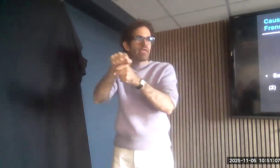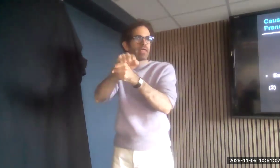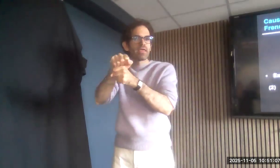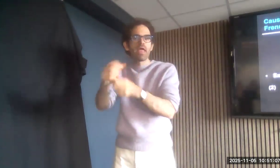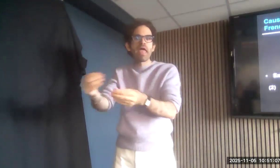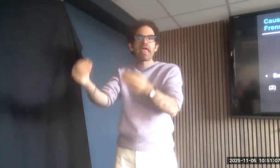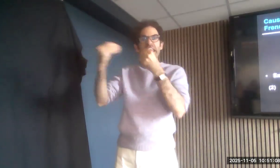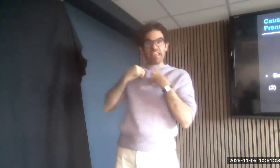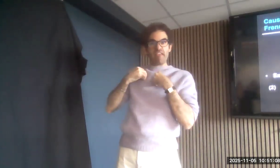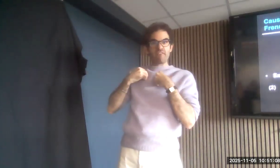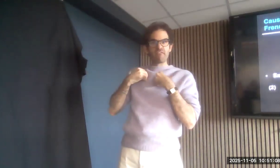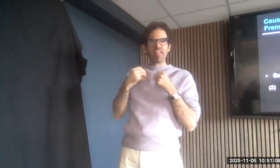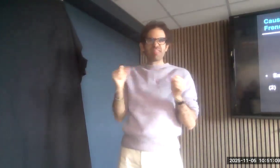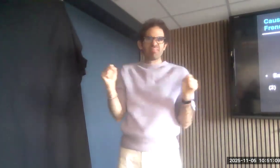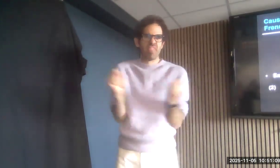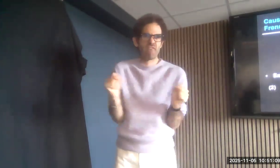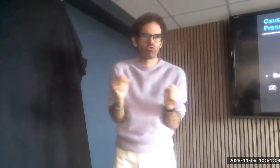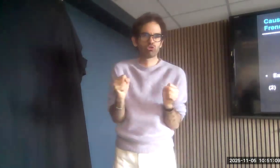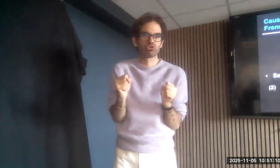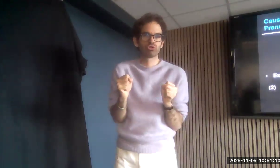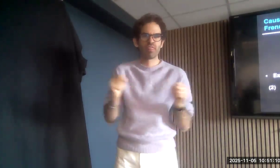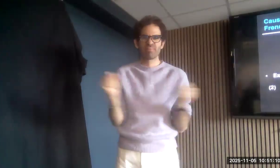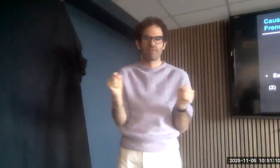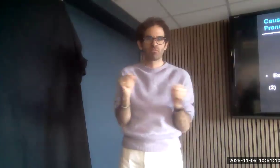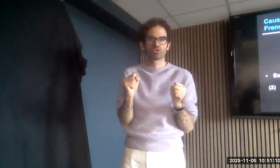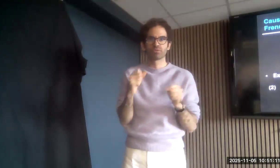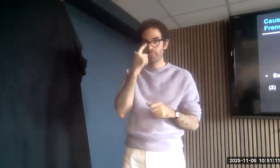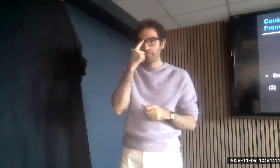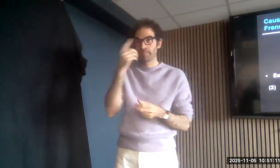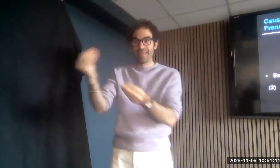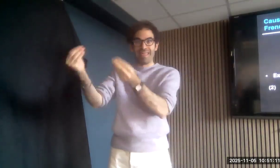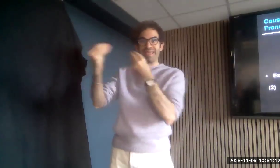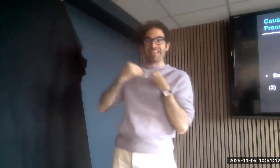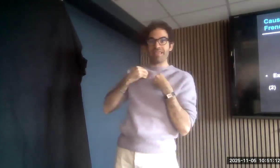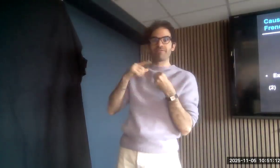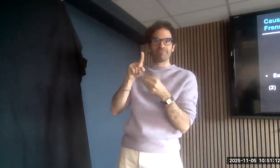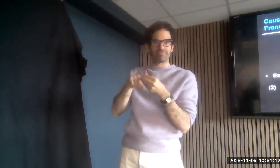So I'll give you an an example. We have, in French,